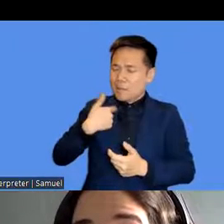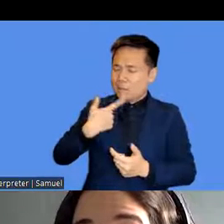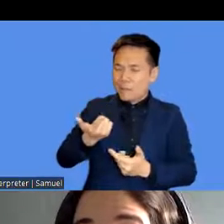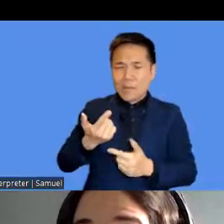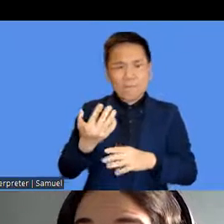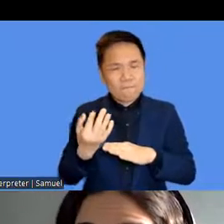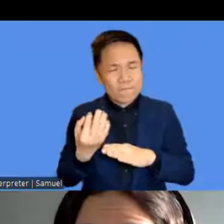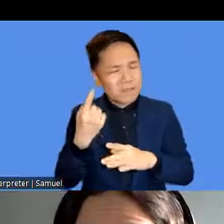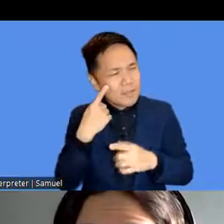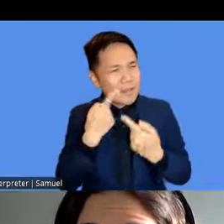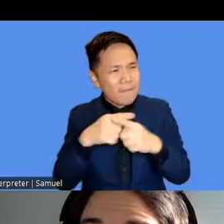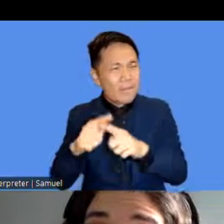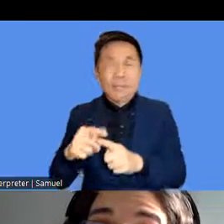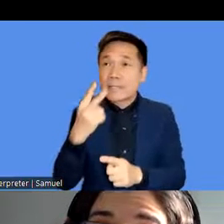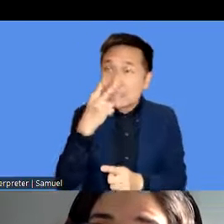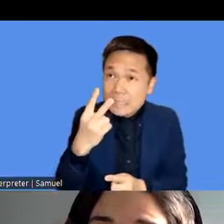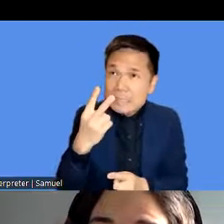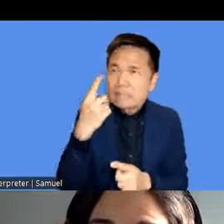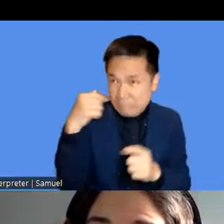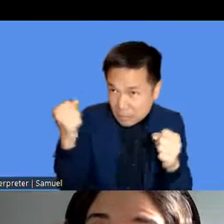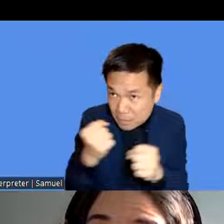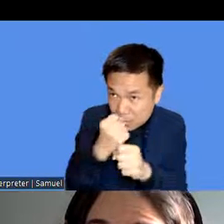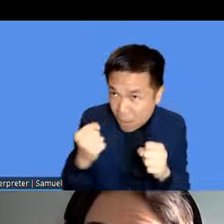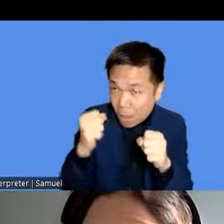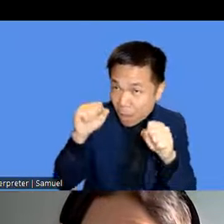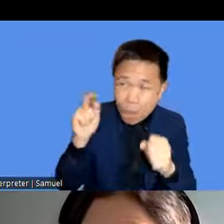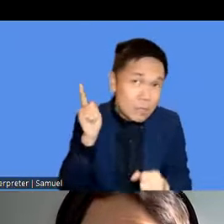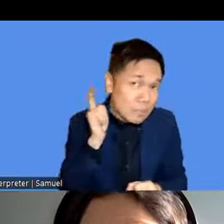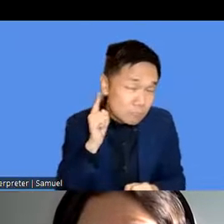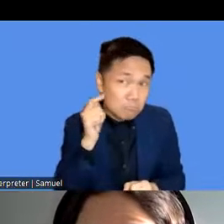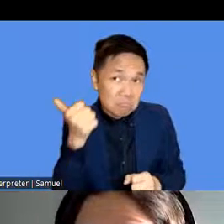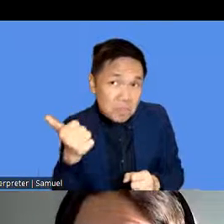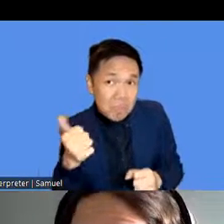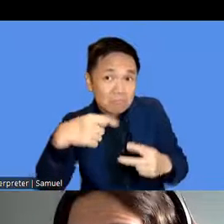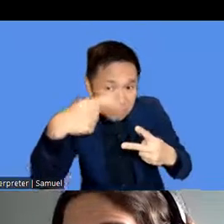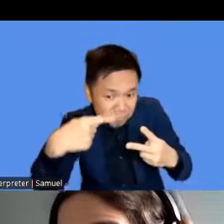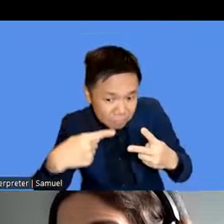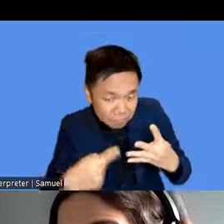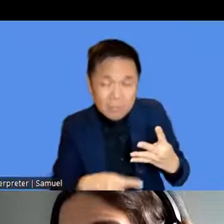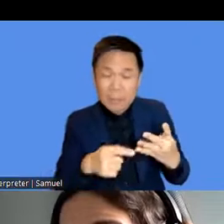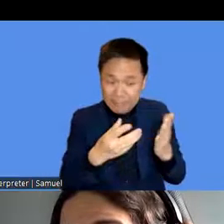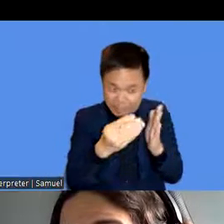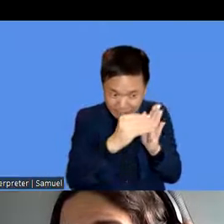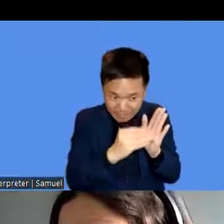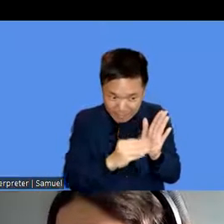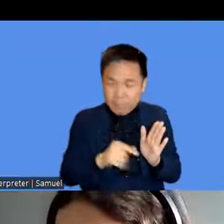OPDs can support the national statistical offices to fill gaps of data if they are recognize,